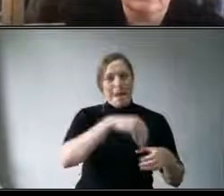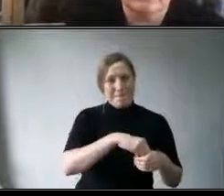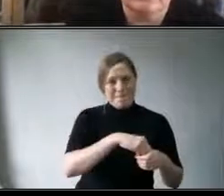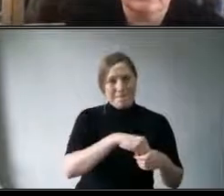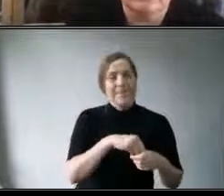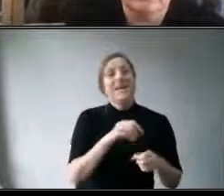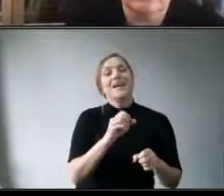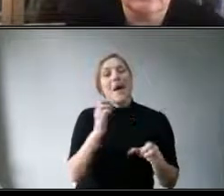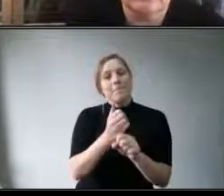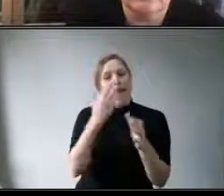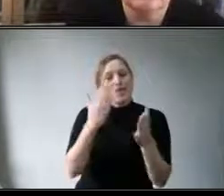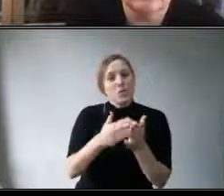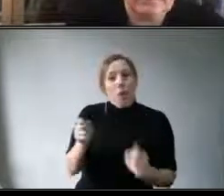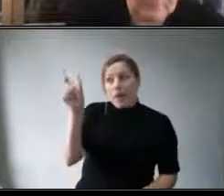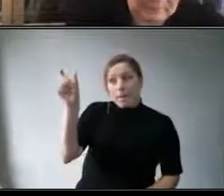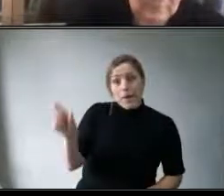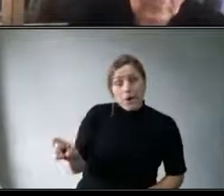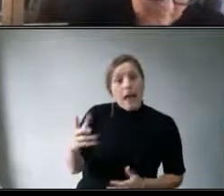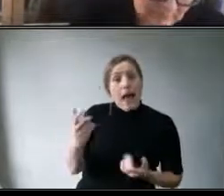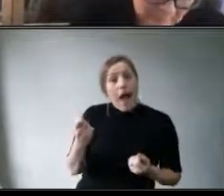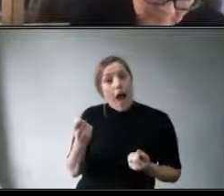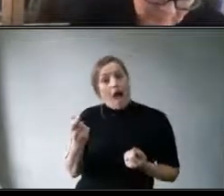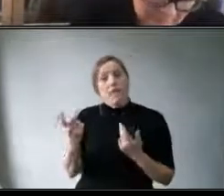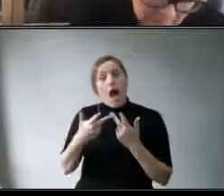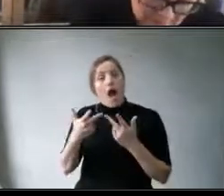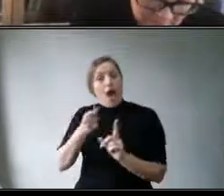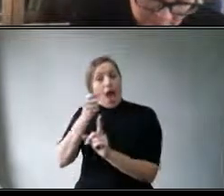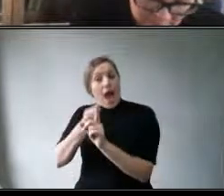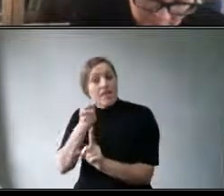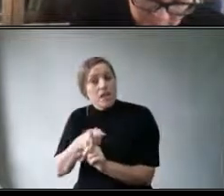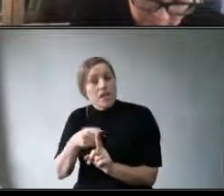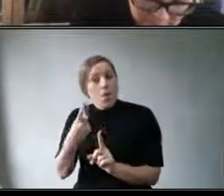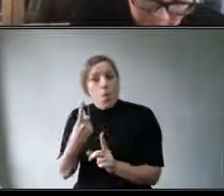go to if things aren't going well or if there's any things they want to flag or bring up and and